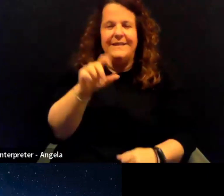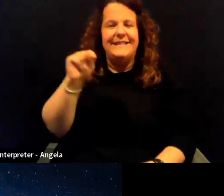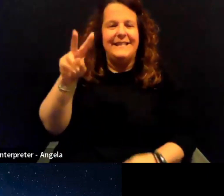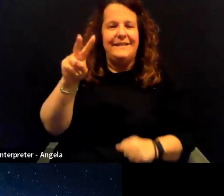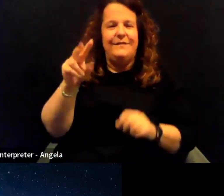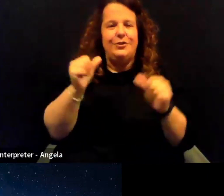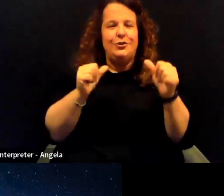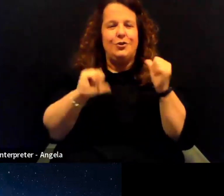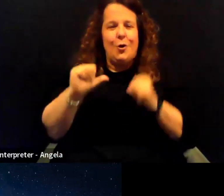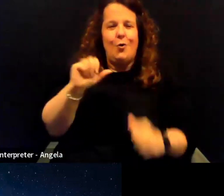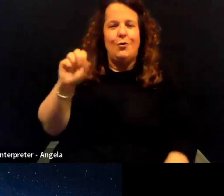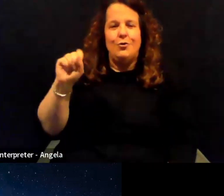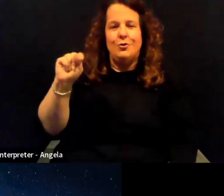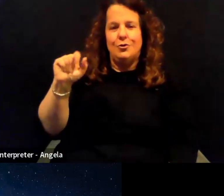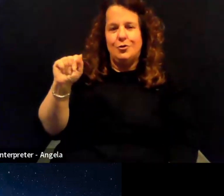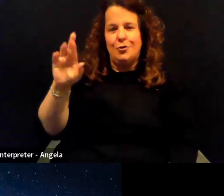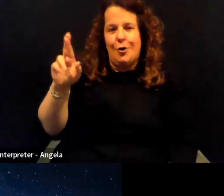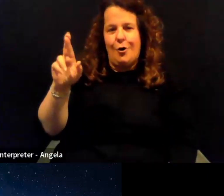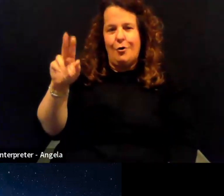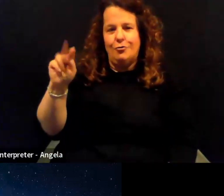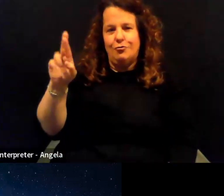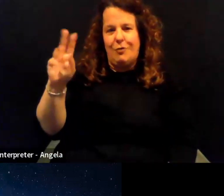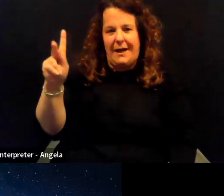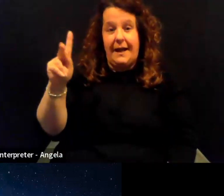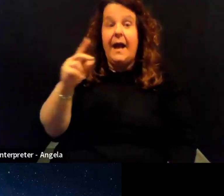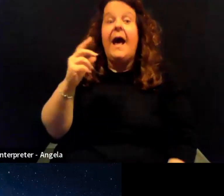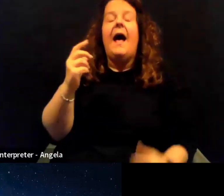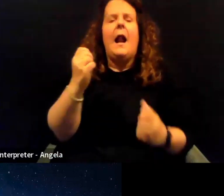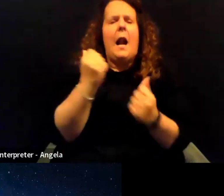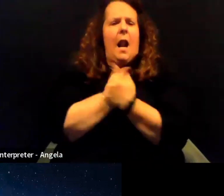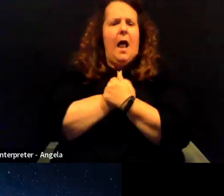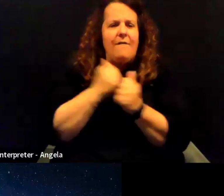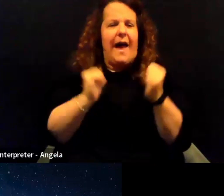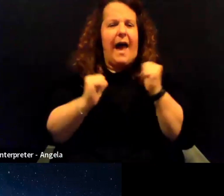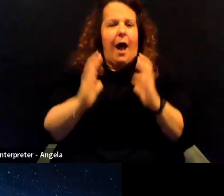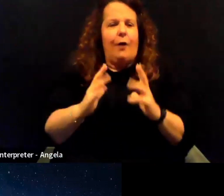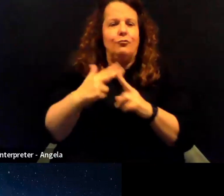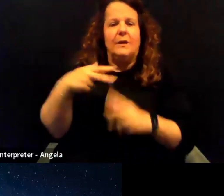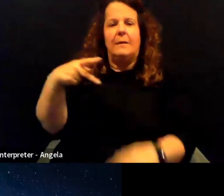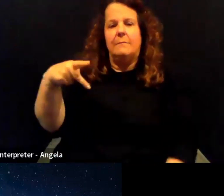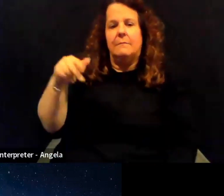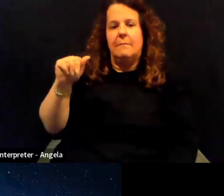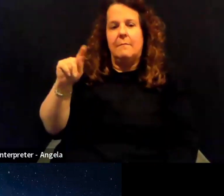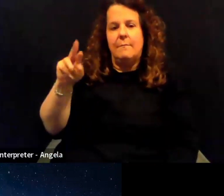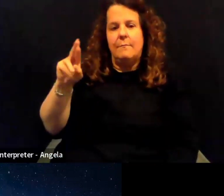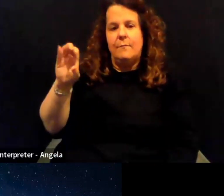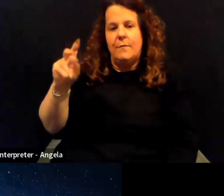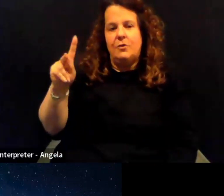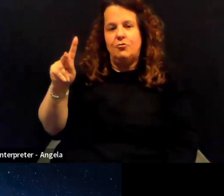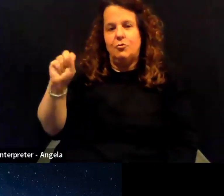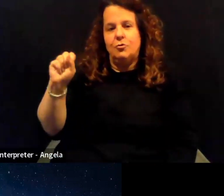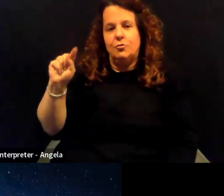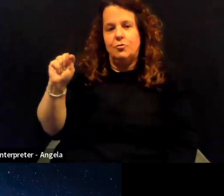Stewart and Patrick Stewart was talking about when you audition for a part and I'm